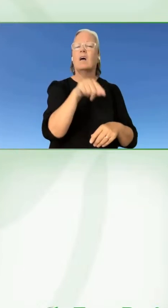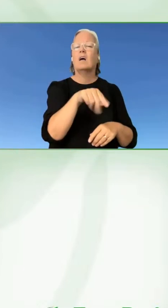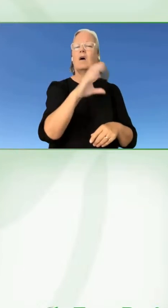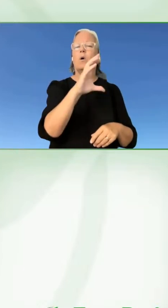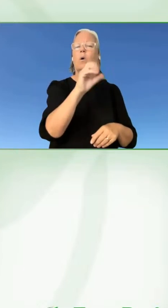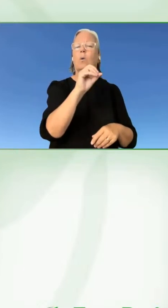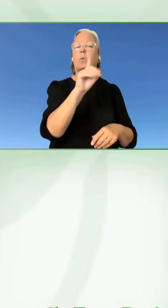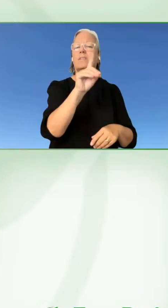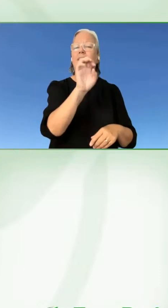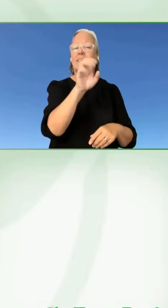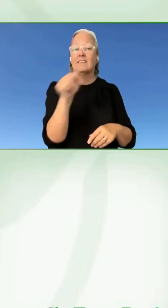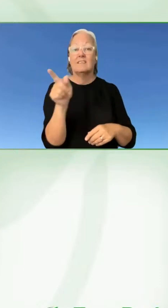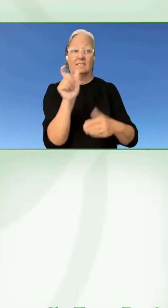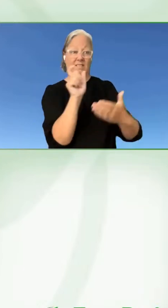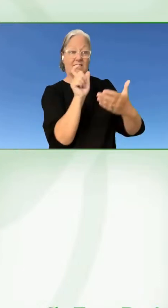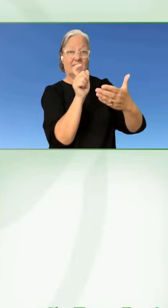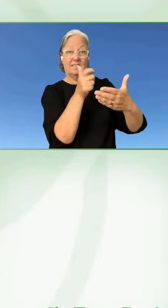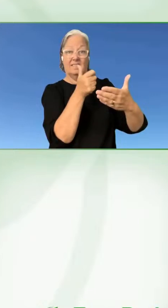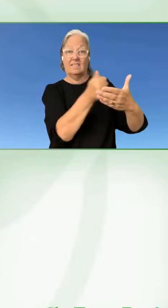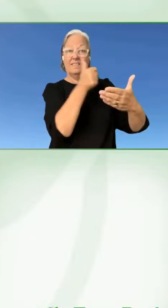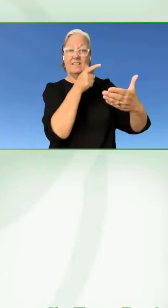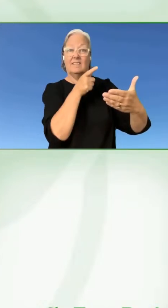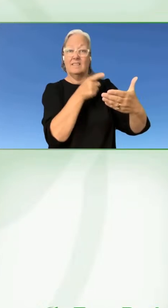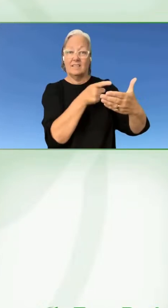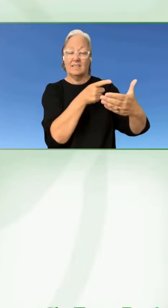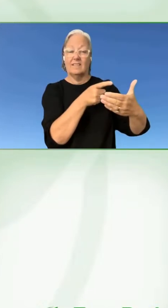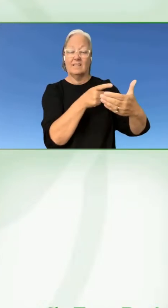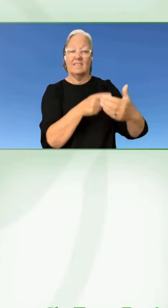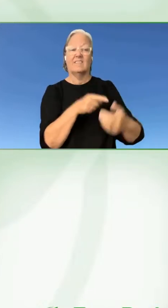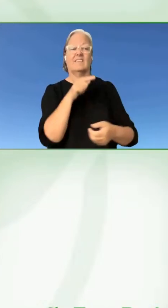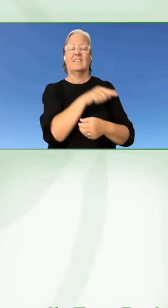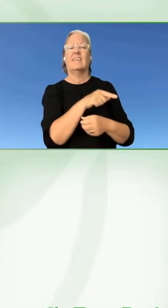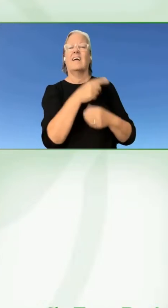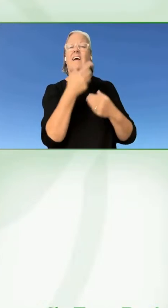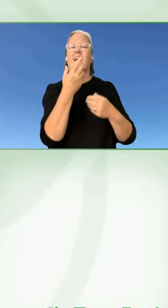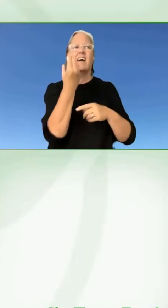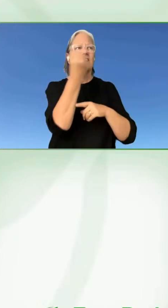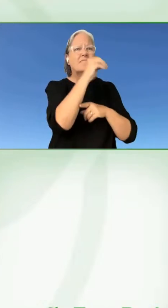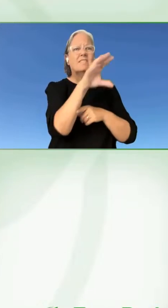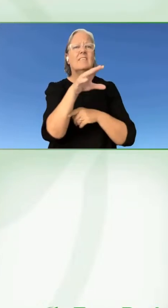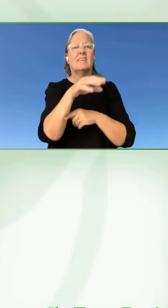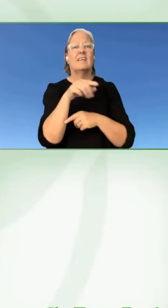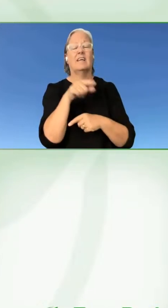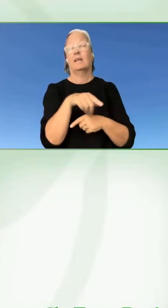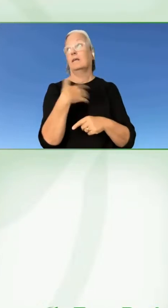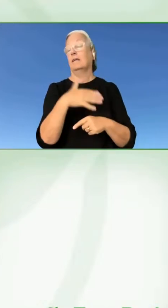issues related to mobility.